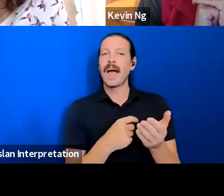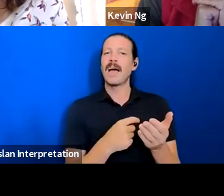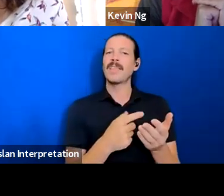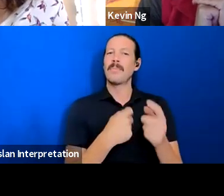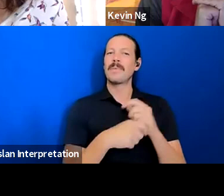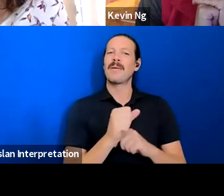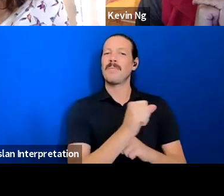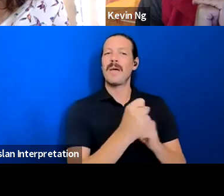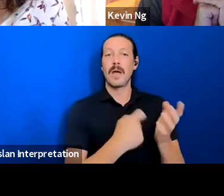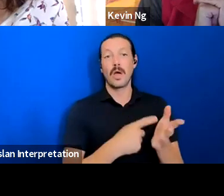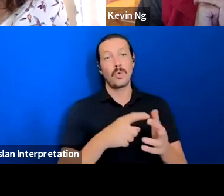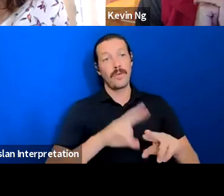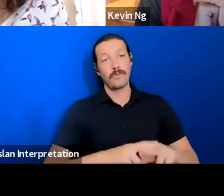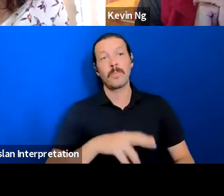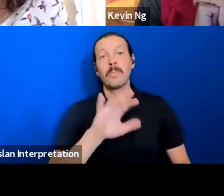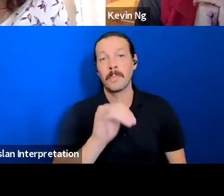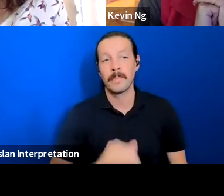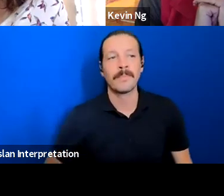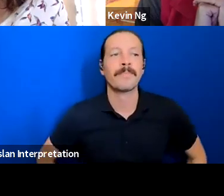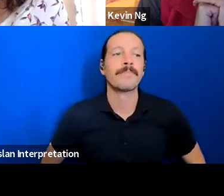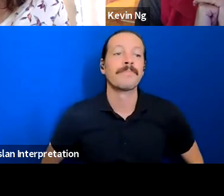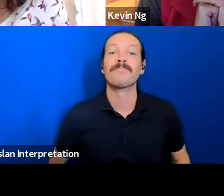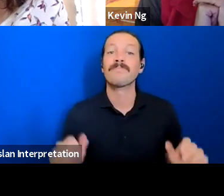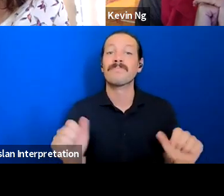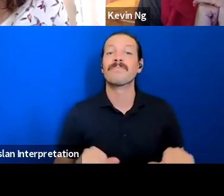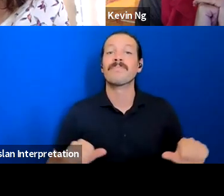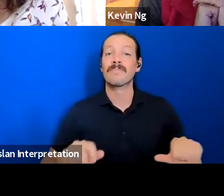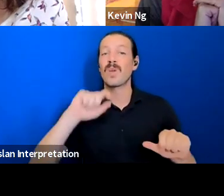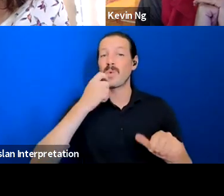So I'm going to end it there, the webinar there. Obviously the conversation can continue